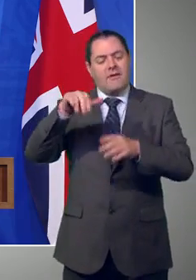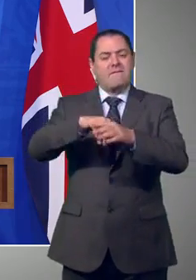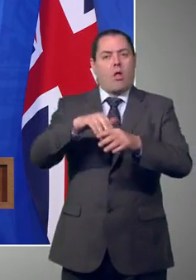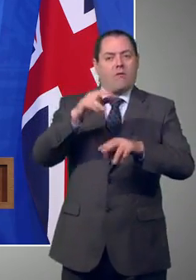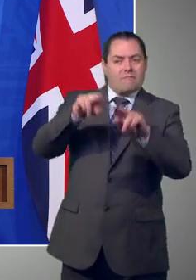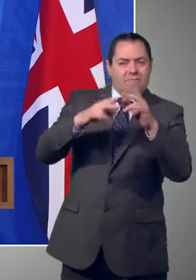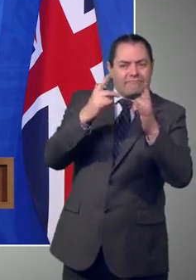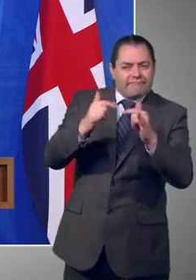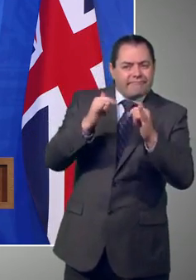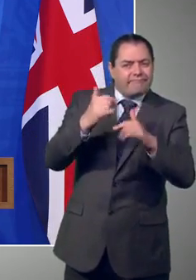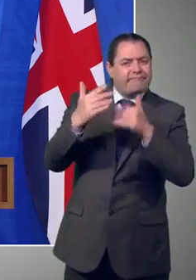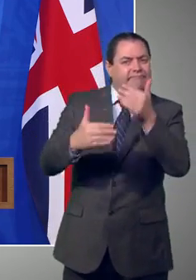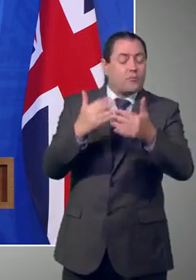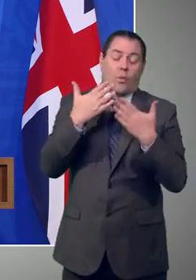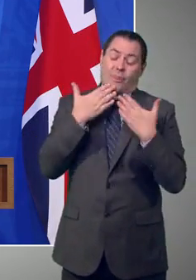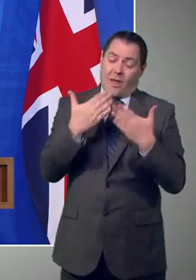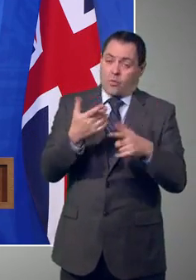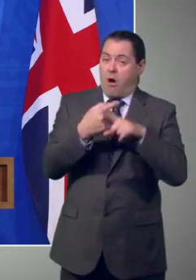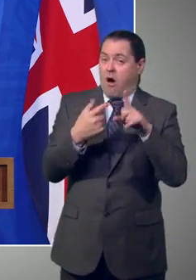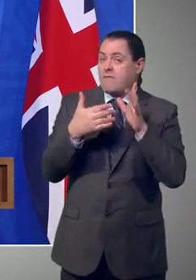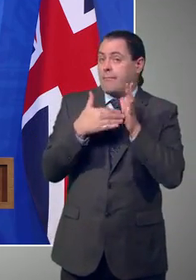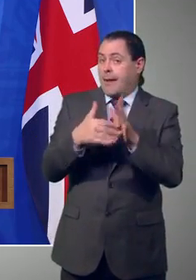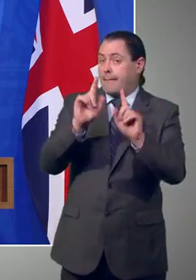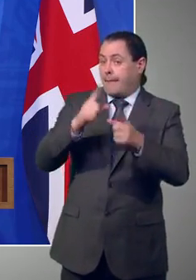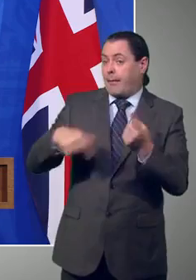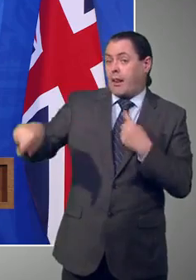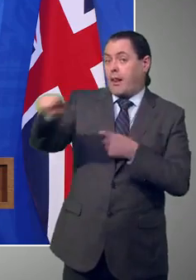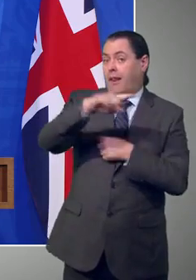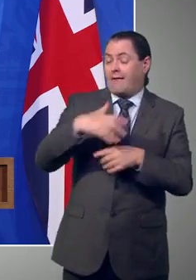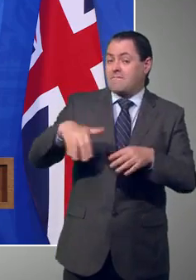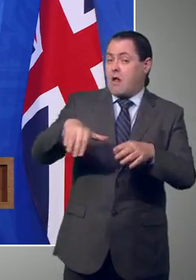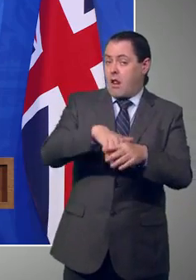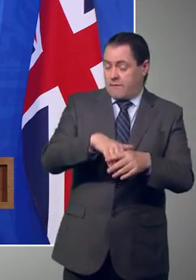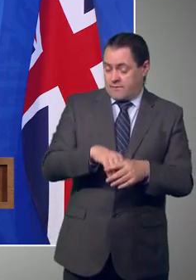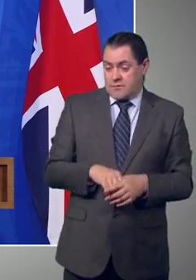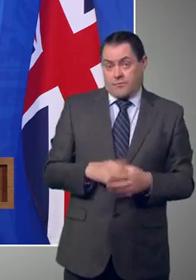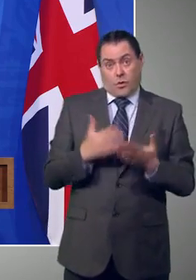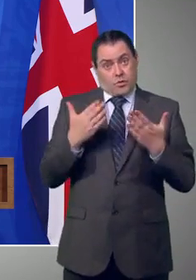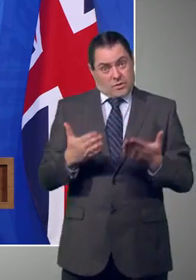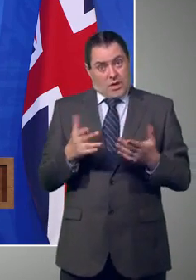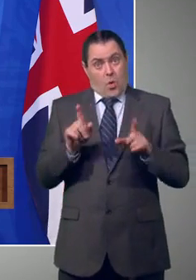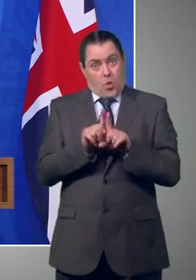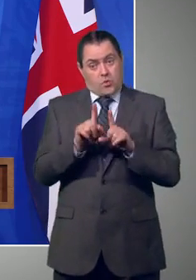are all playing their part today I can announce further